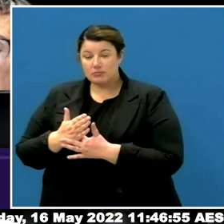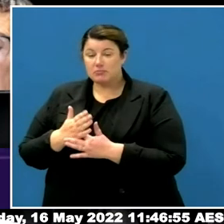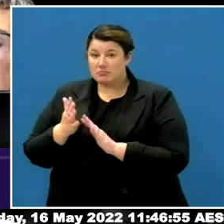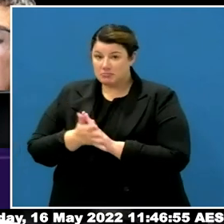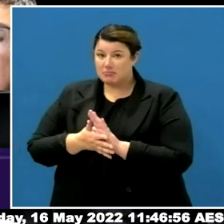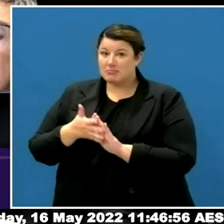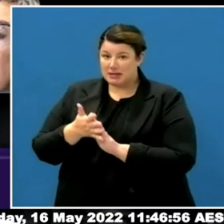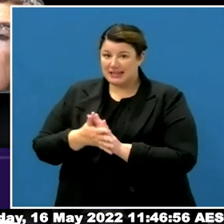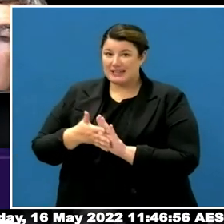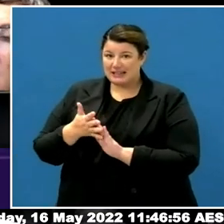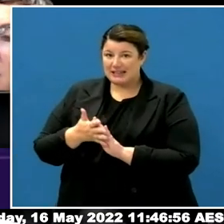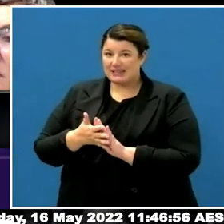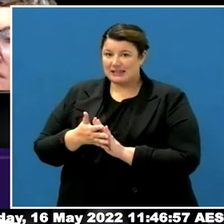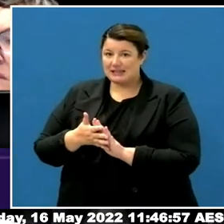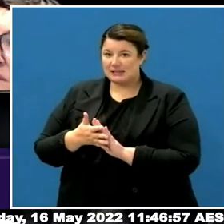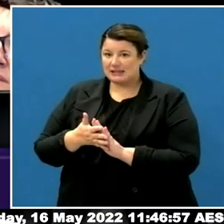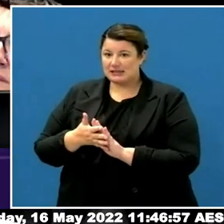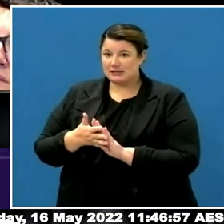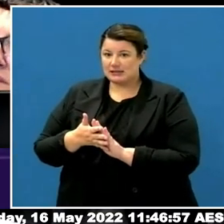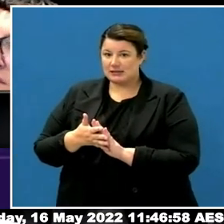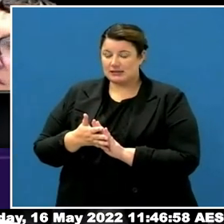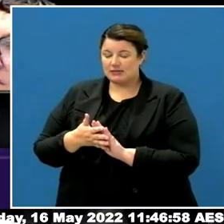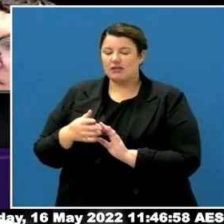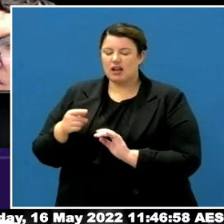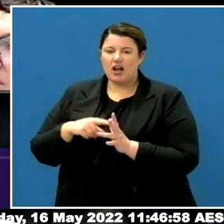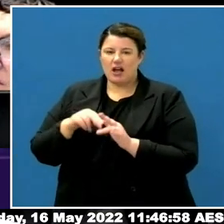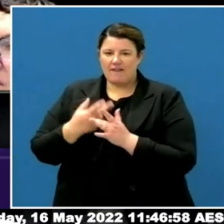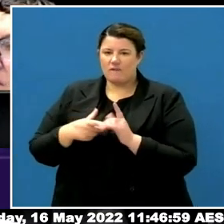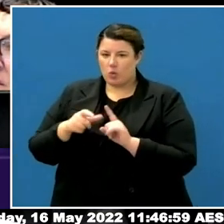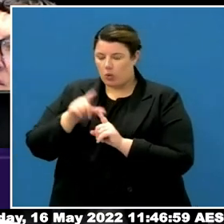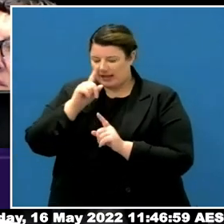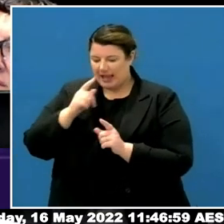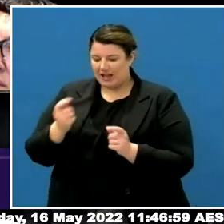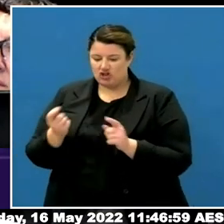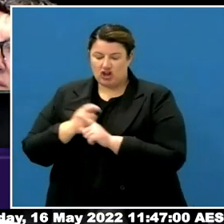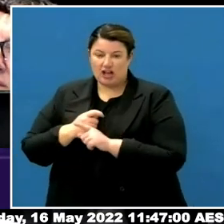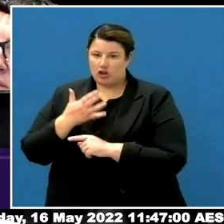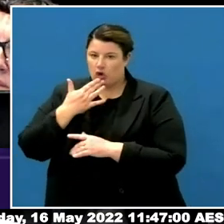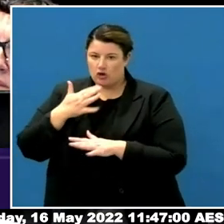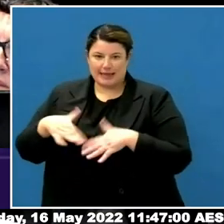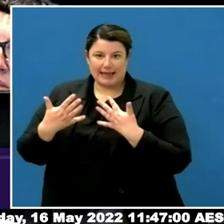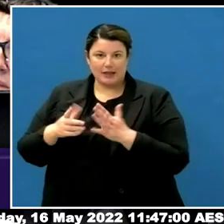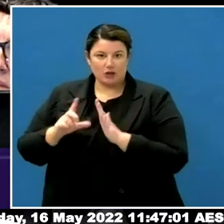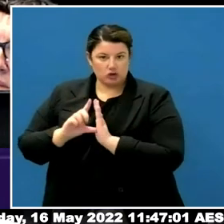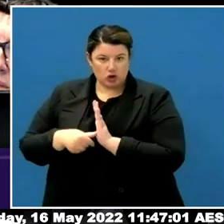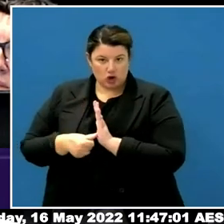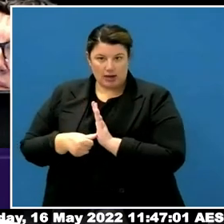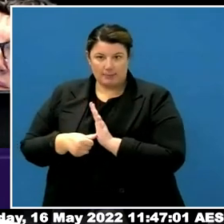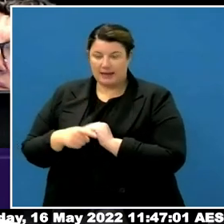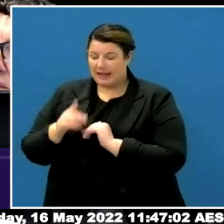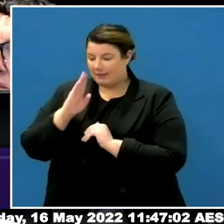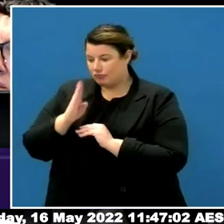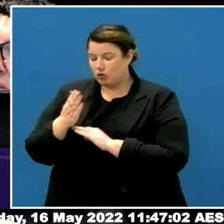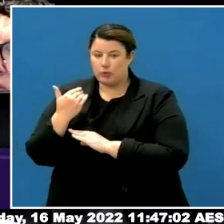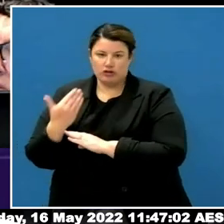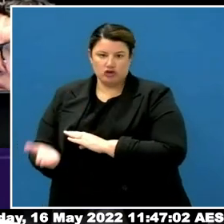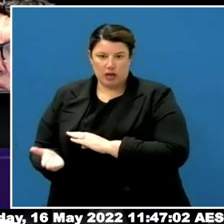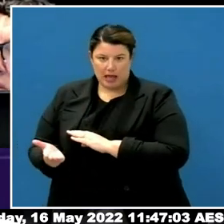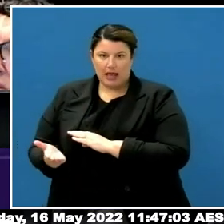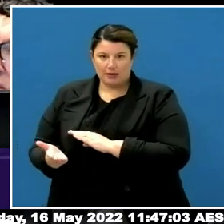be entitled to amend the quote to reflect the increase in the cost and to immediately charge the increased cost for the services in full."